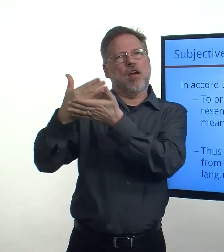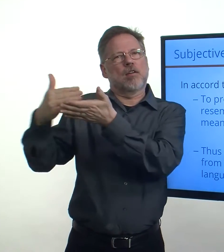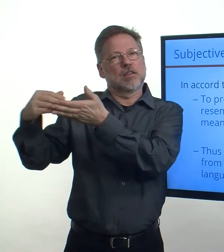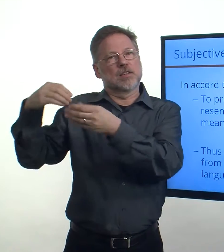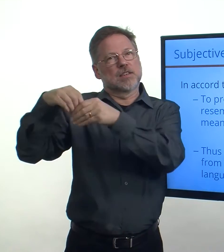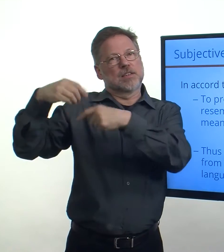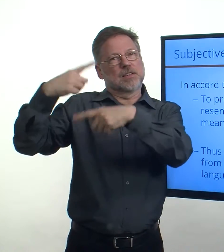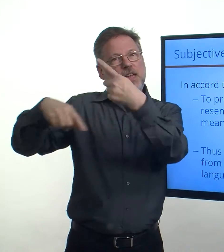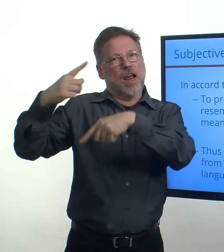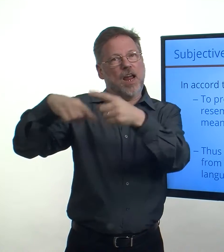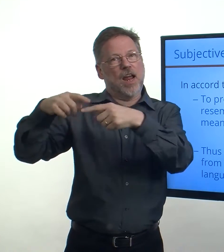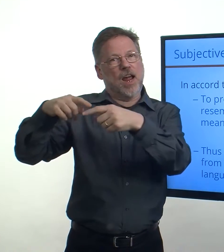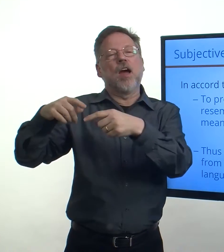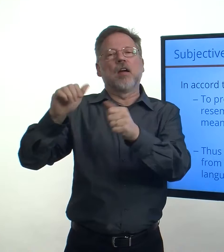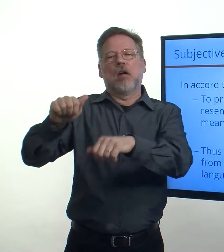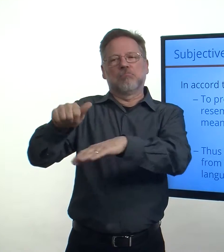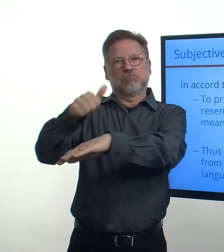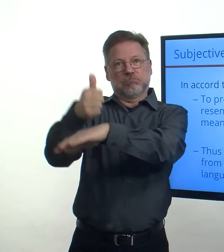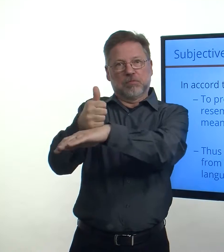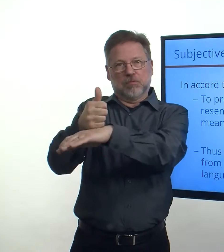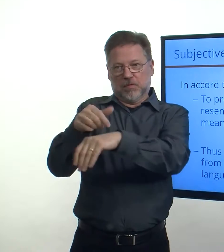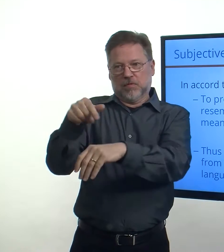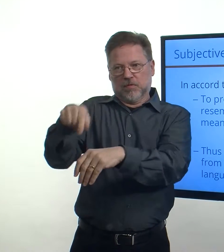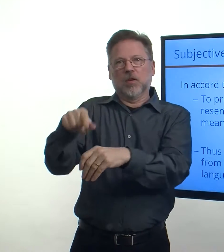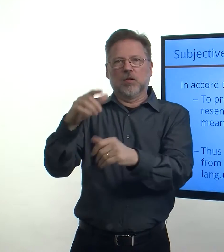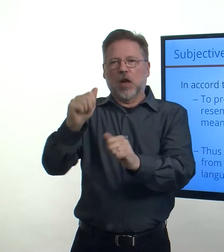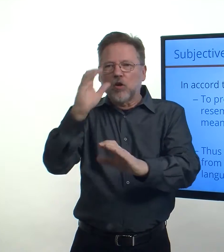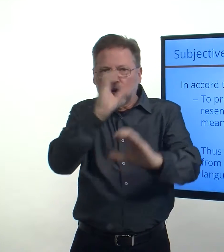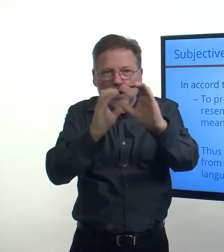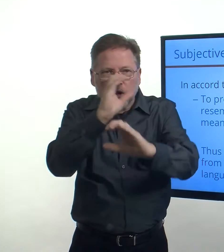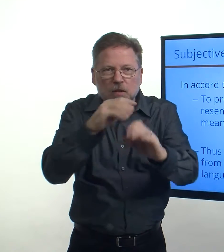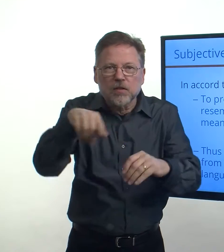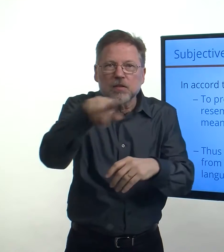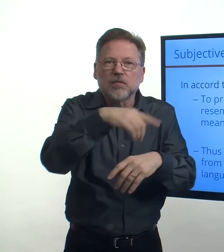One theory hinged on Stokoe’s assertion that signs included internal components.